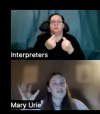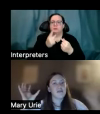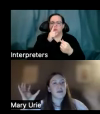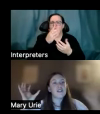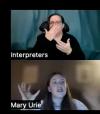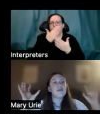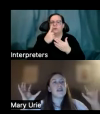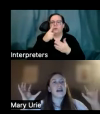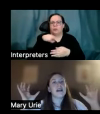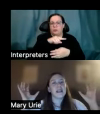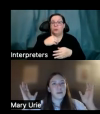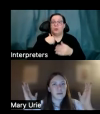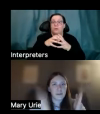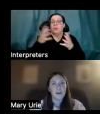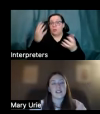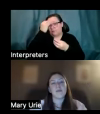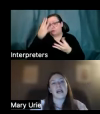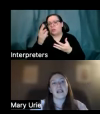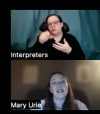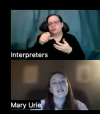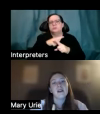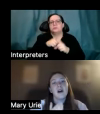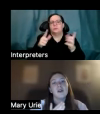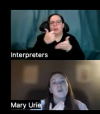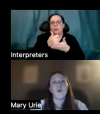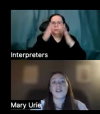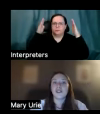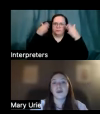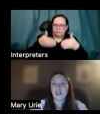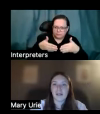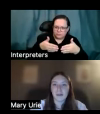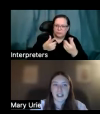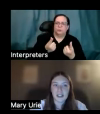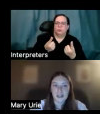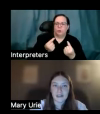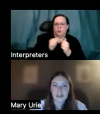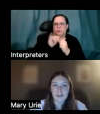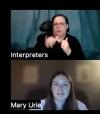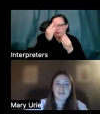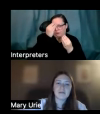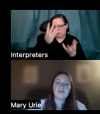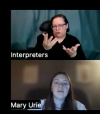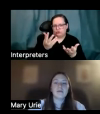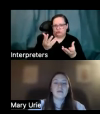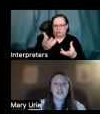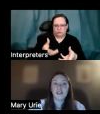of information. But that kind of helps focus them back in on what to do with the information that you've given them. Make sure you